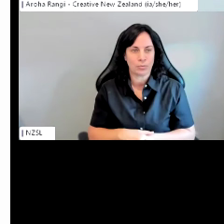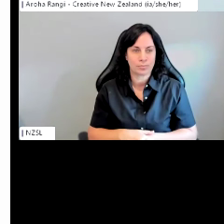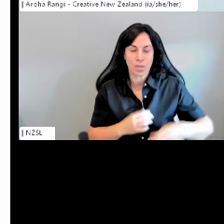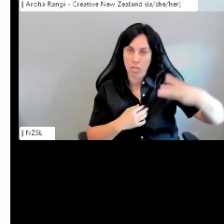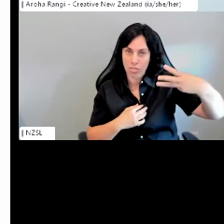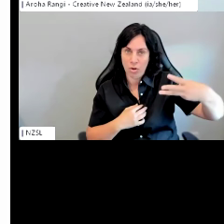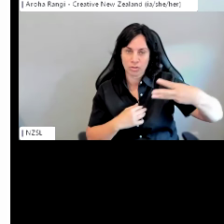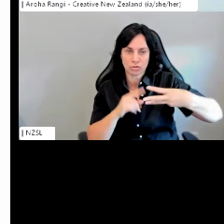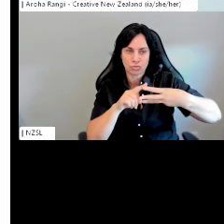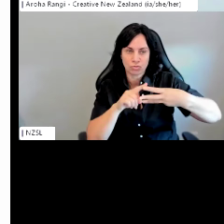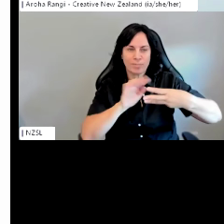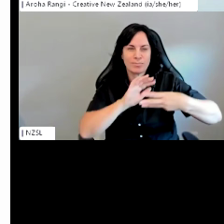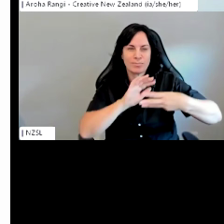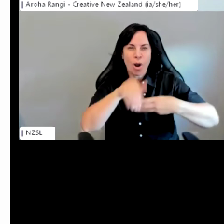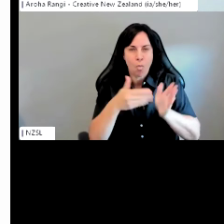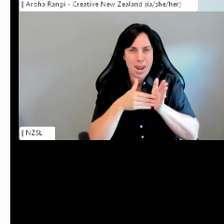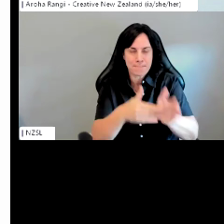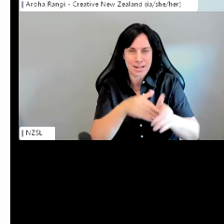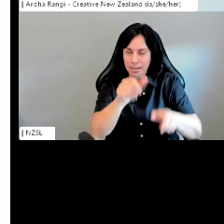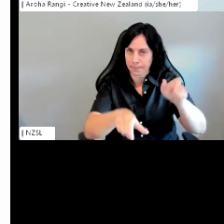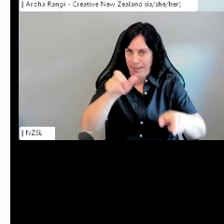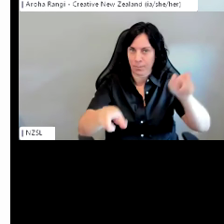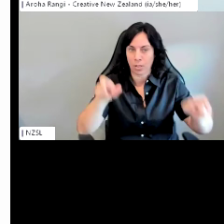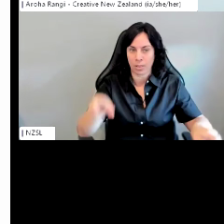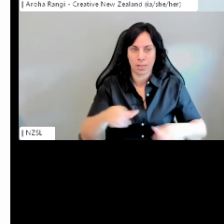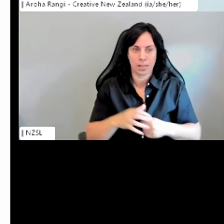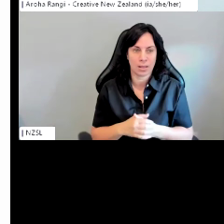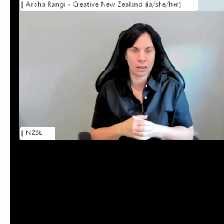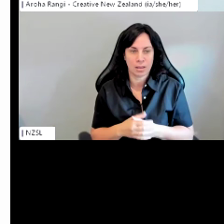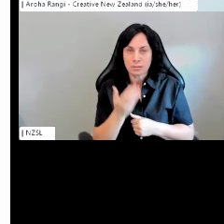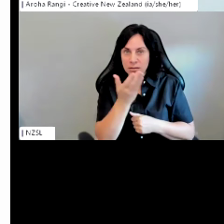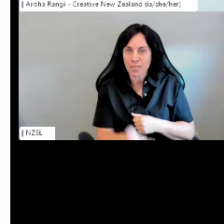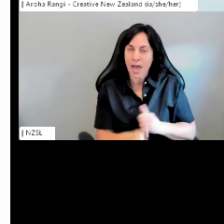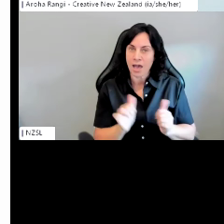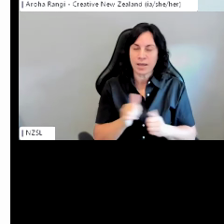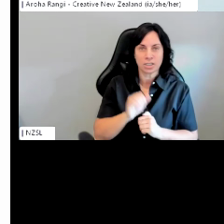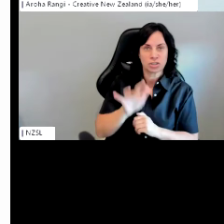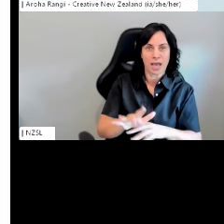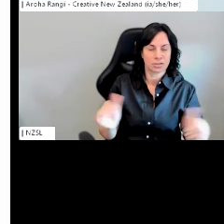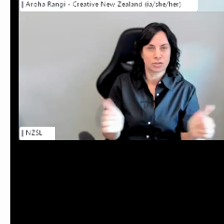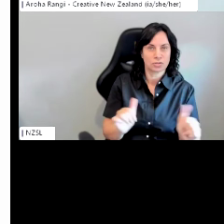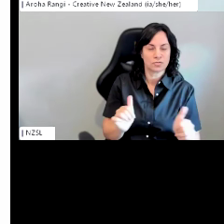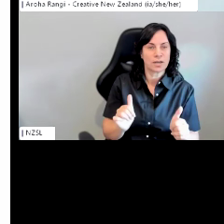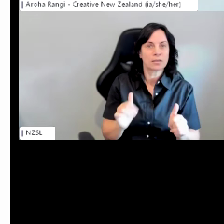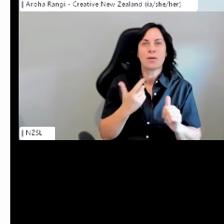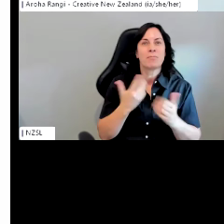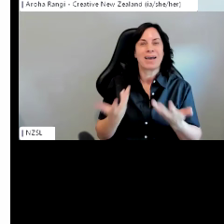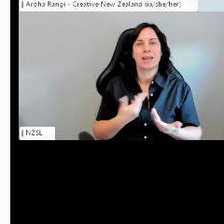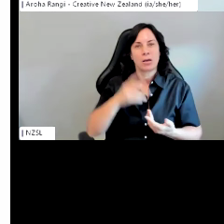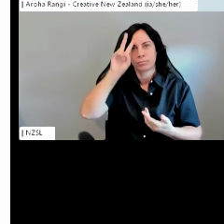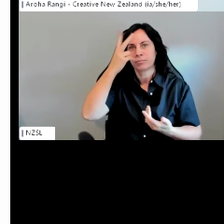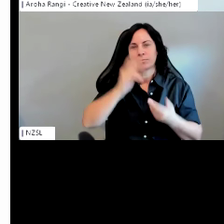there's over a million people who have been but just have stopped coming recently. Um,